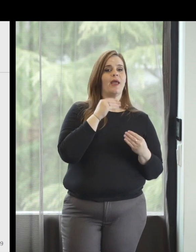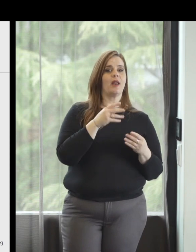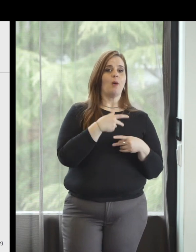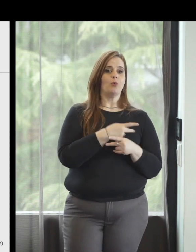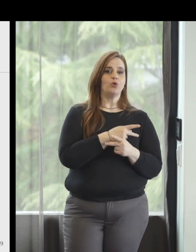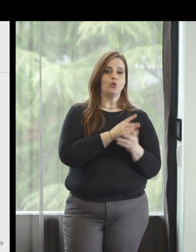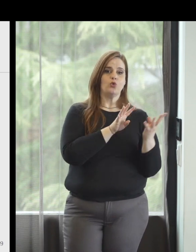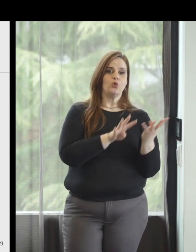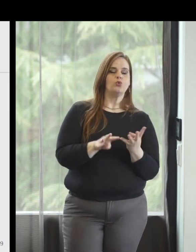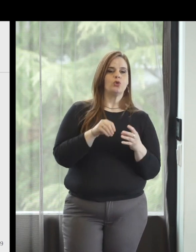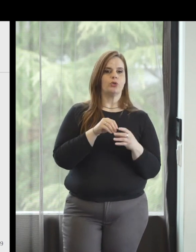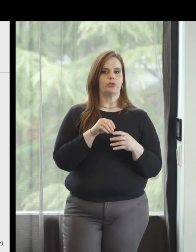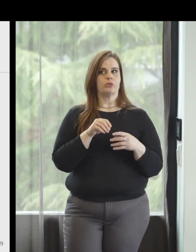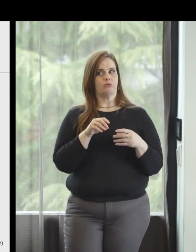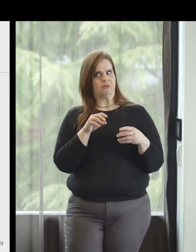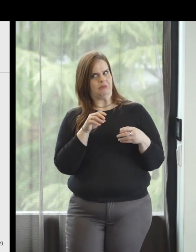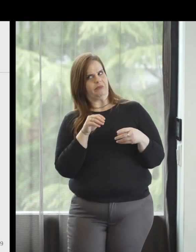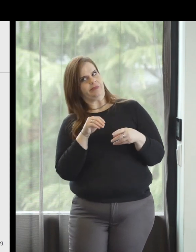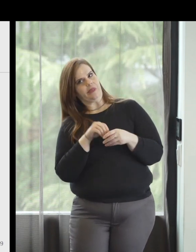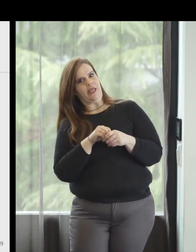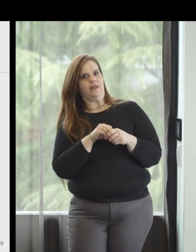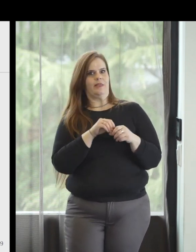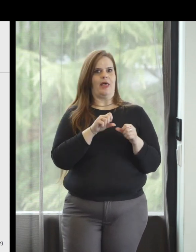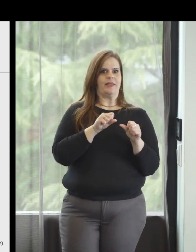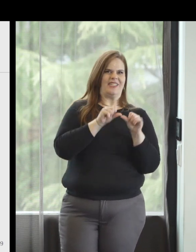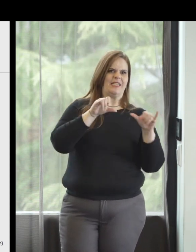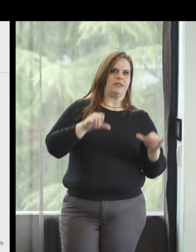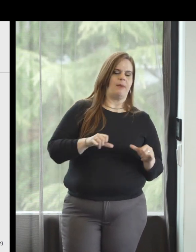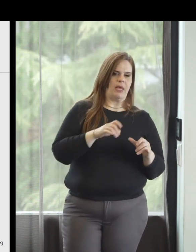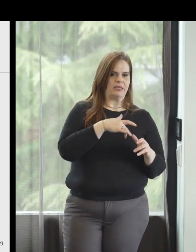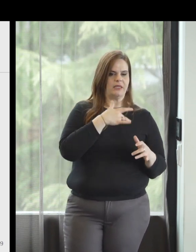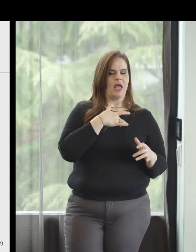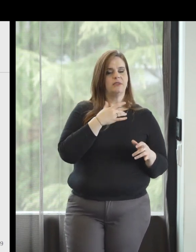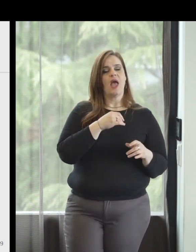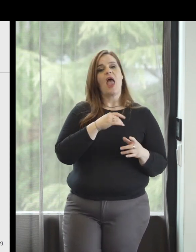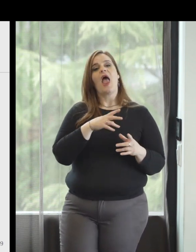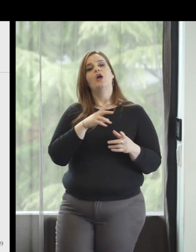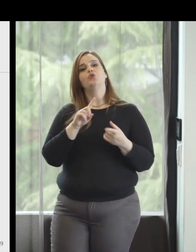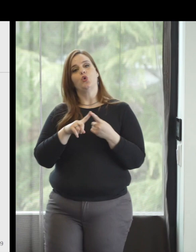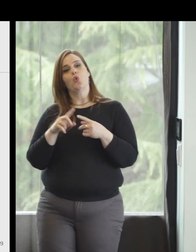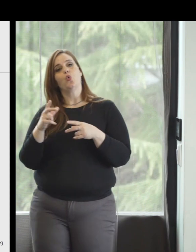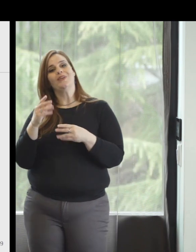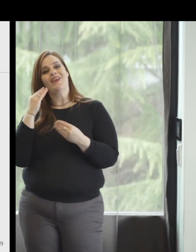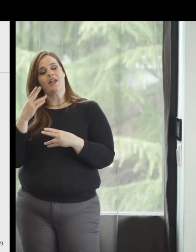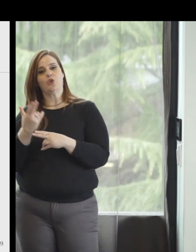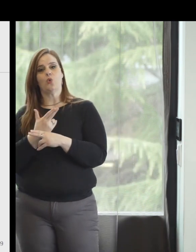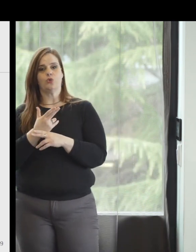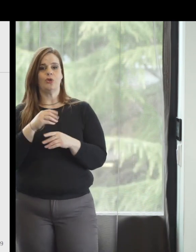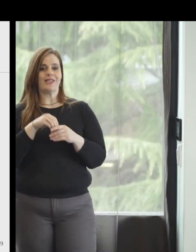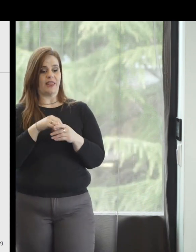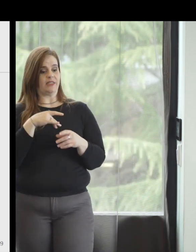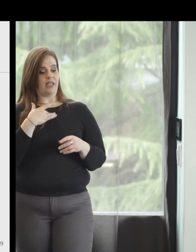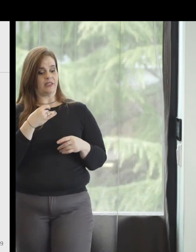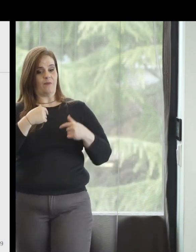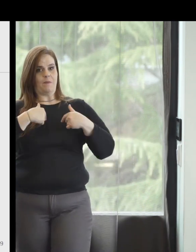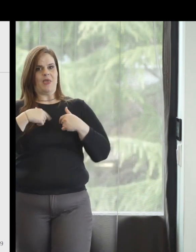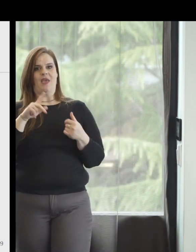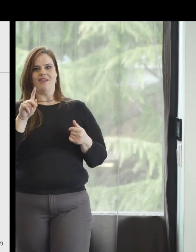institutional sense and data producers in the Karen and me sense that we go out there and find barrier and we